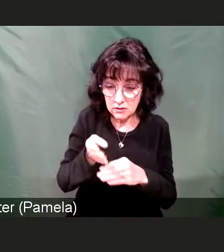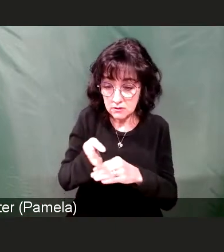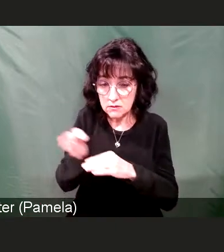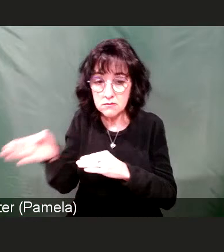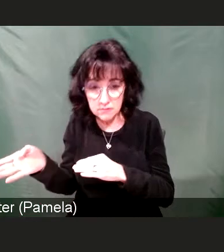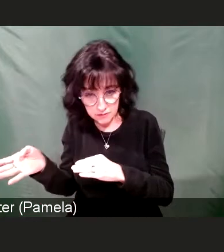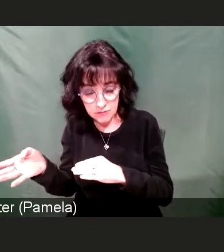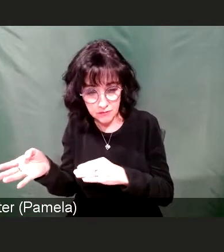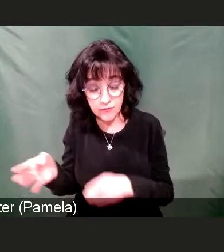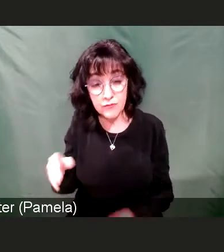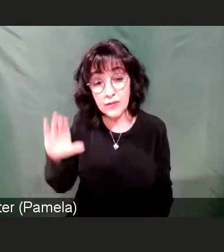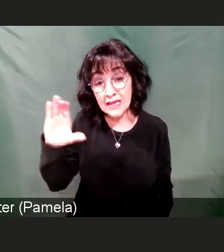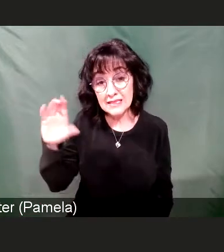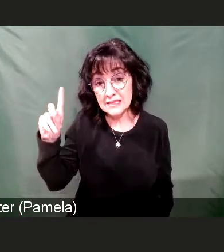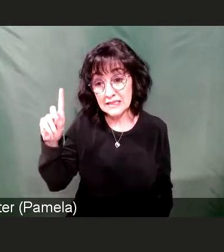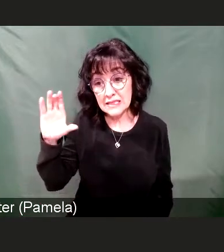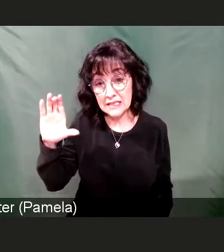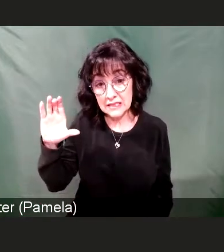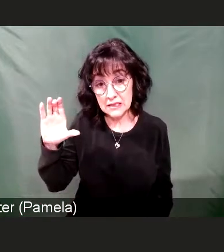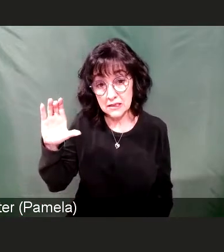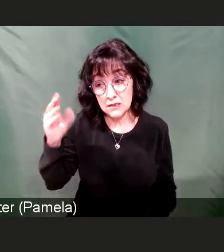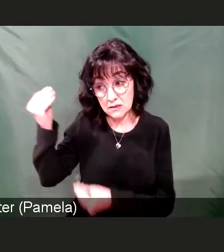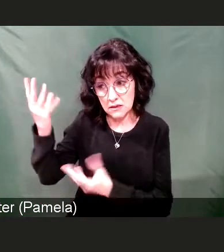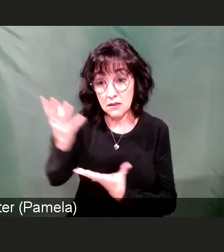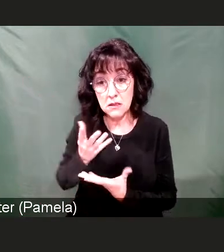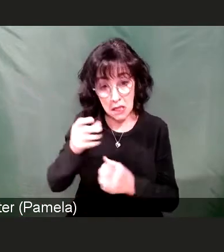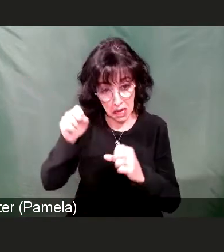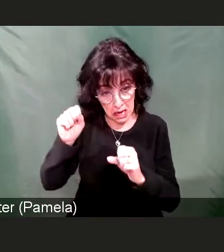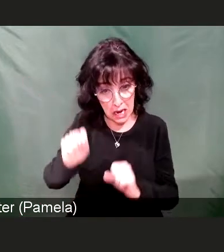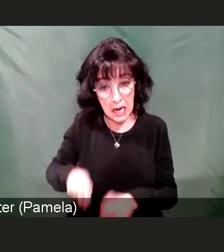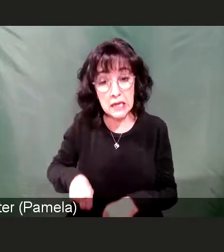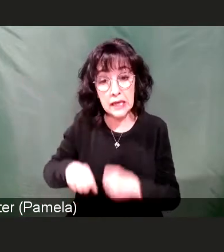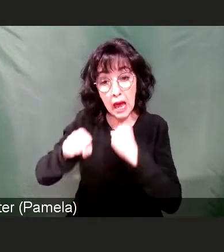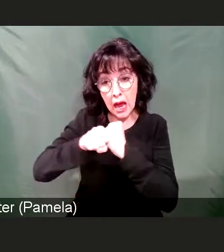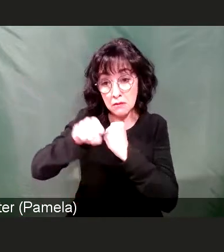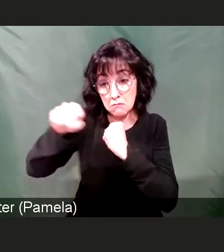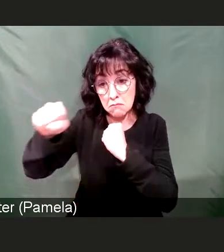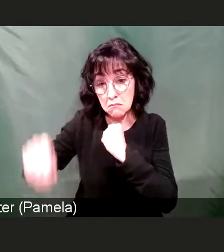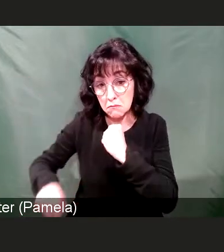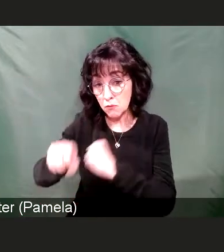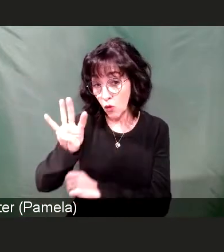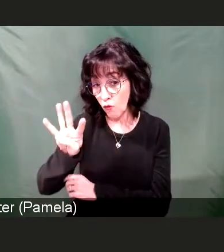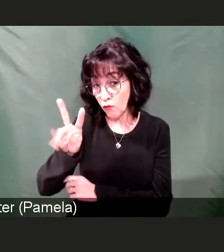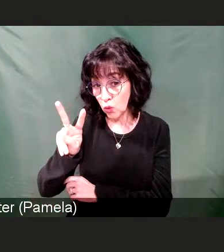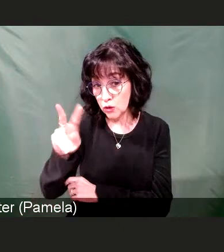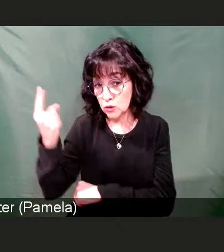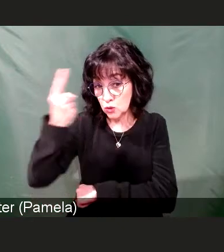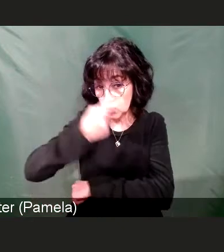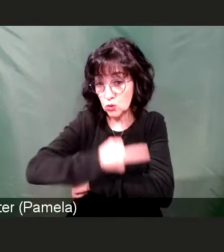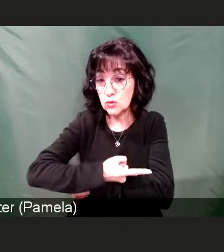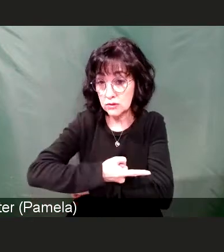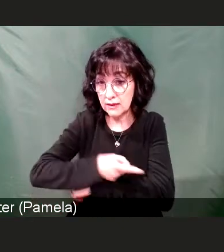that you can receive those vaccines for up to 42 days after your first dose.